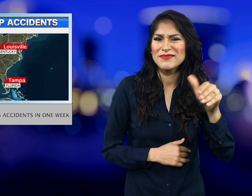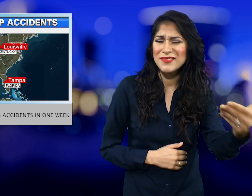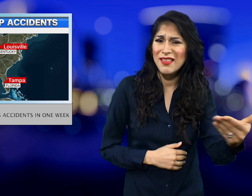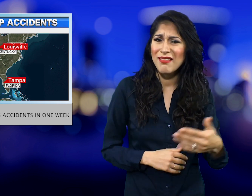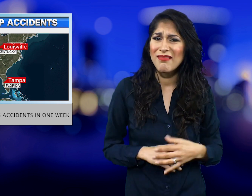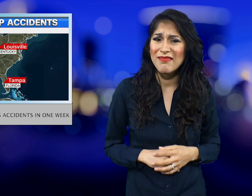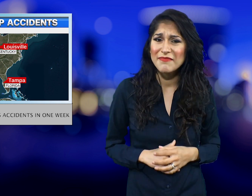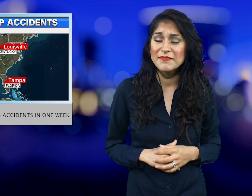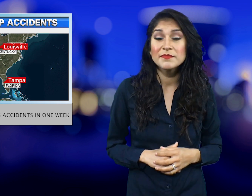school bus.